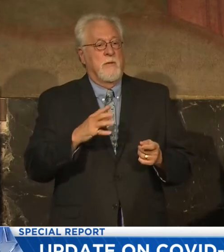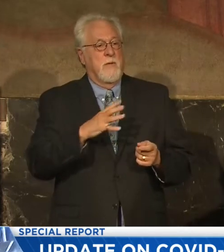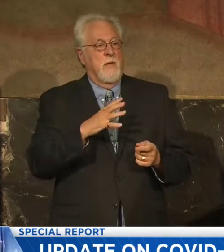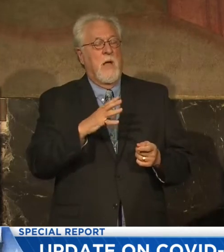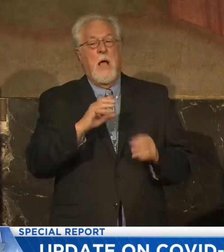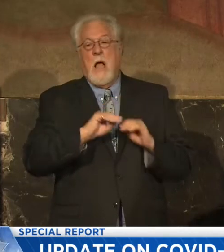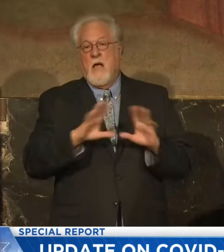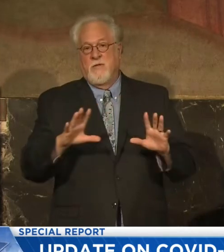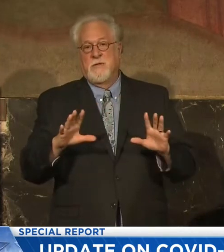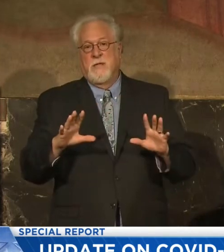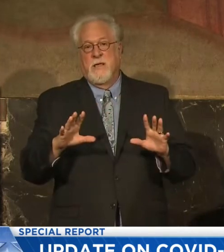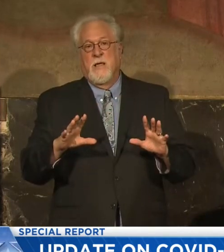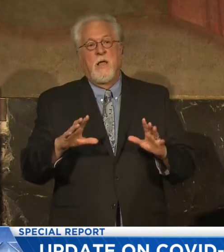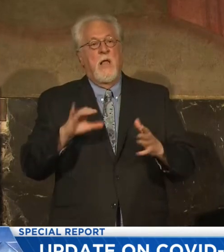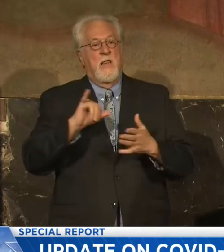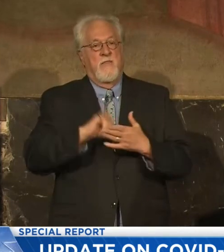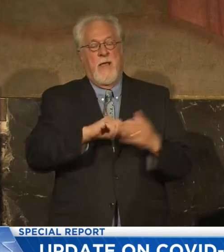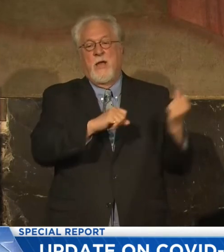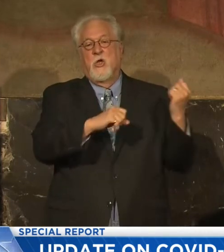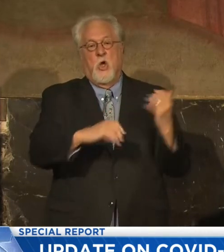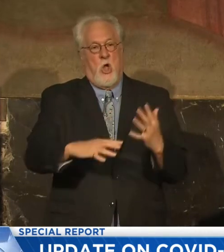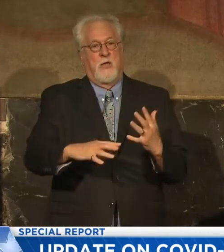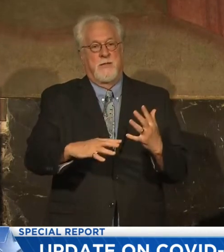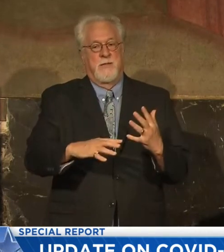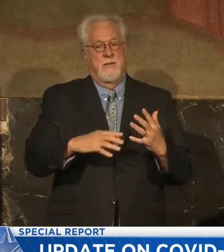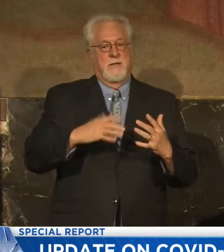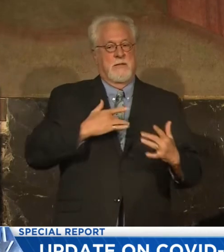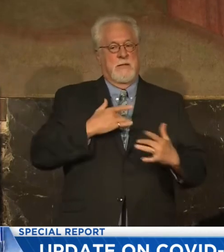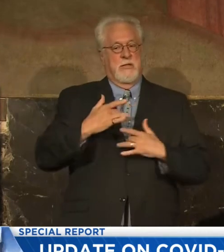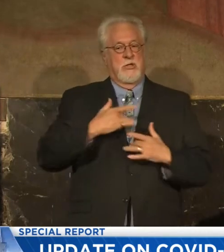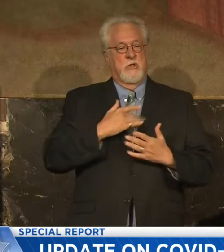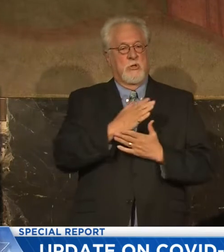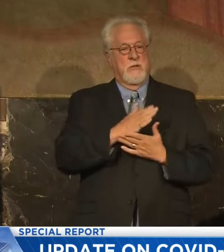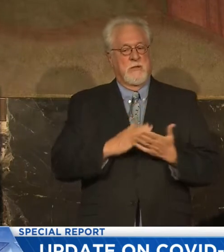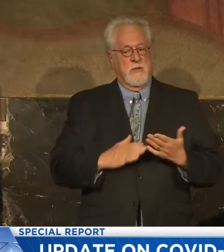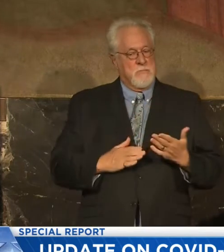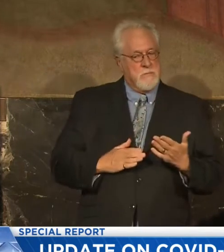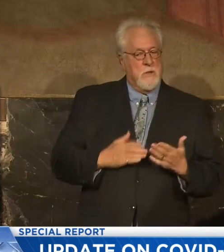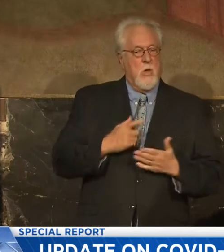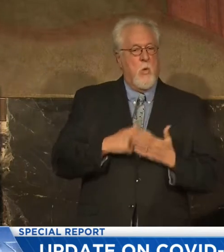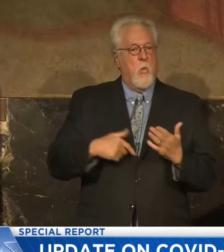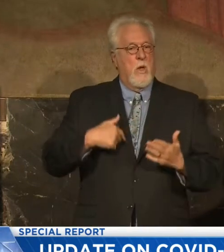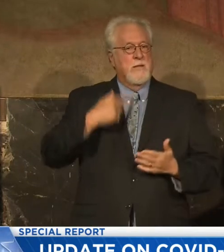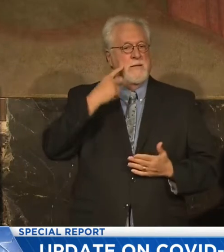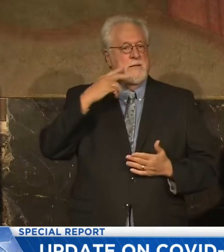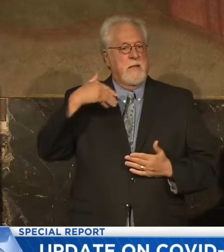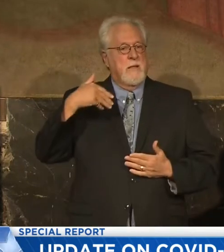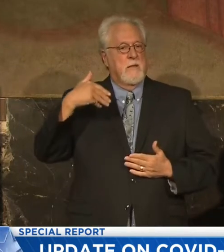MORE ACTIVITY THIS PAST WEEKEND, MEMORIAL DAY WEEKEND, THAN THERE HAS BEEN AT ANY TIME SINCE THIS